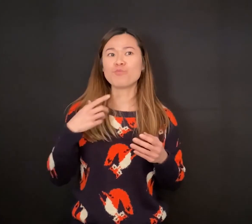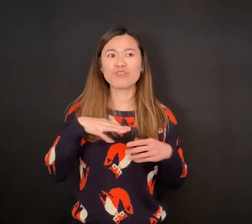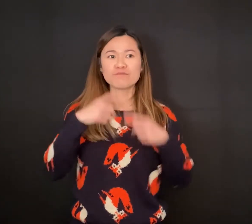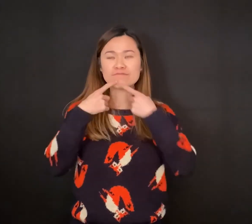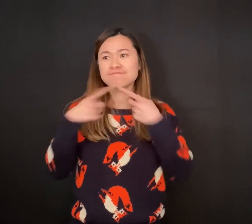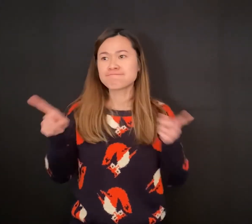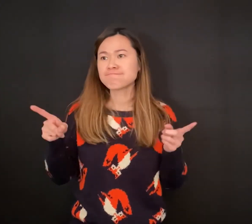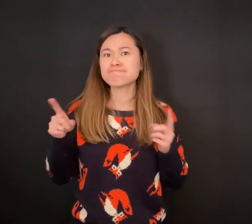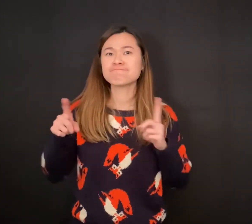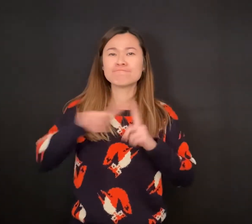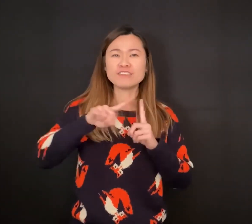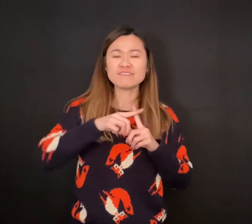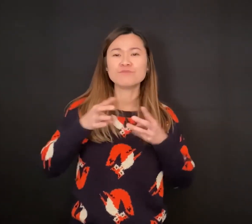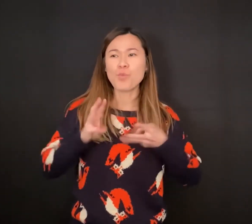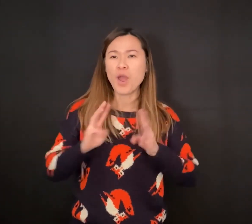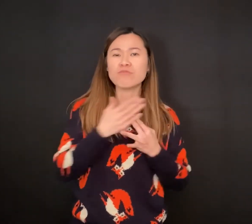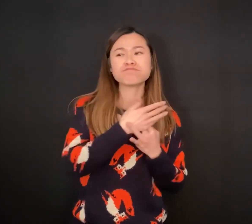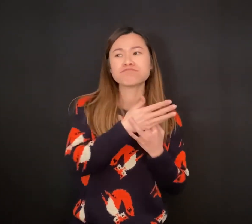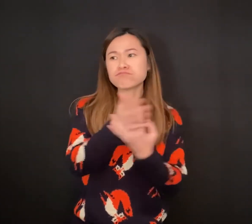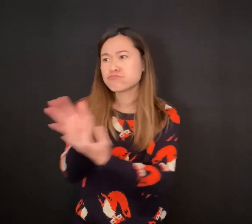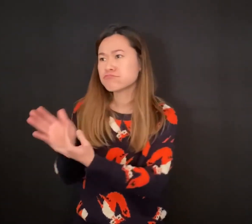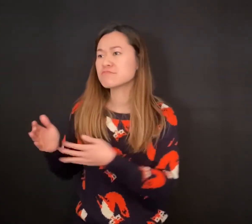And I just want to share some positive things with you.